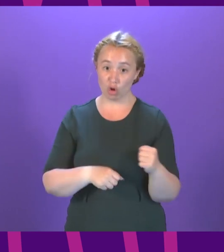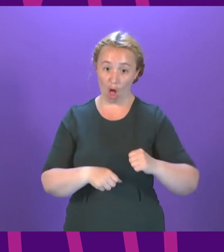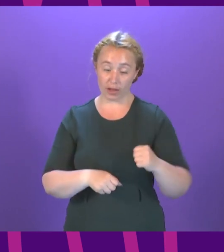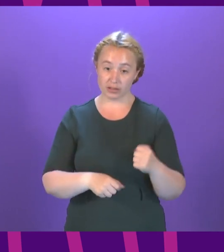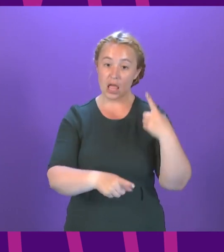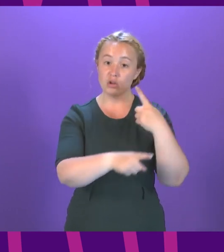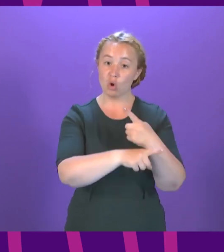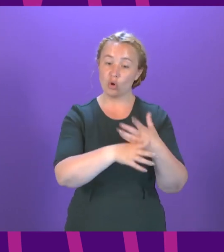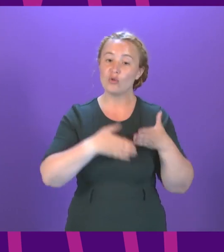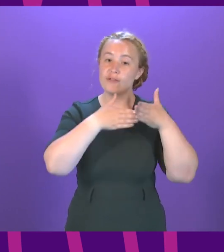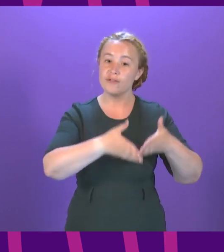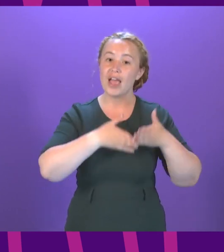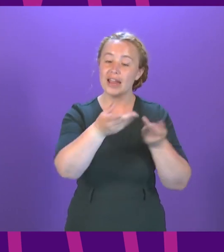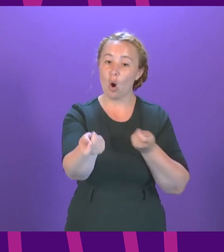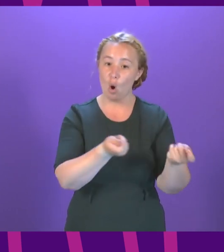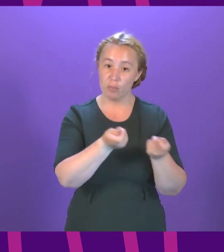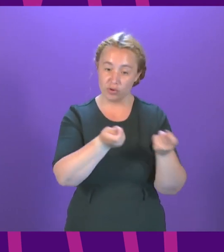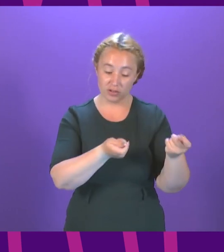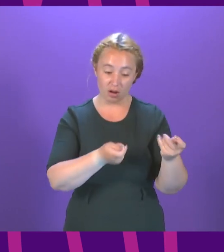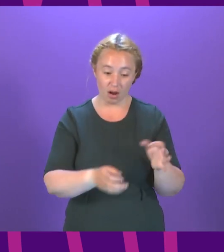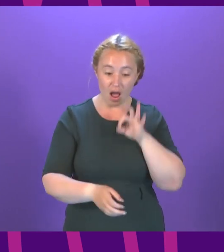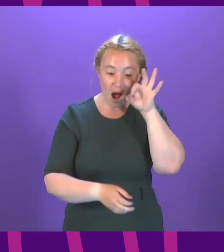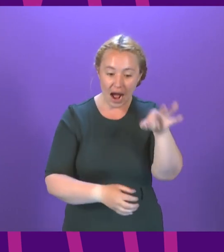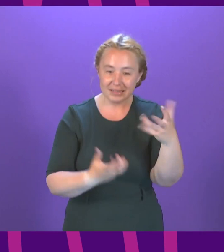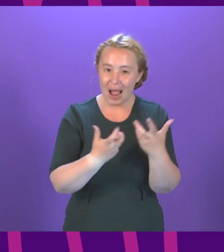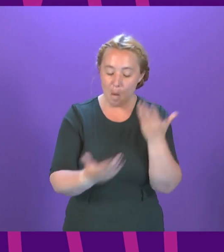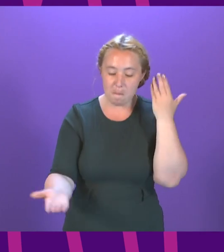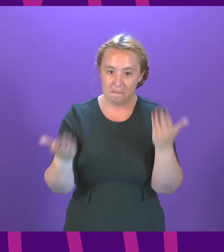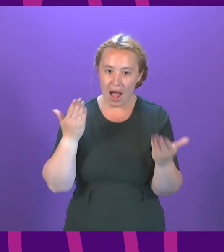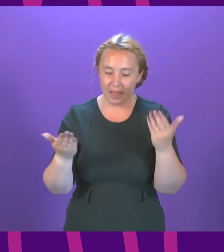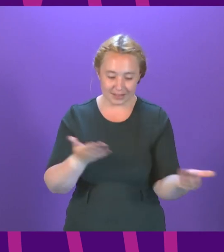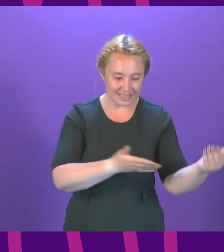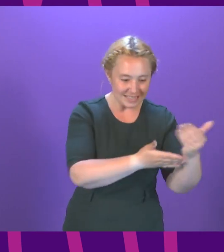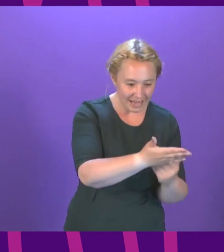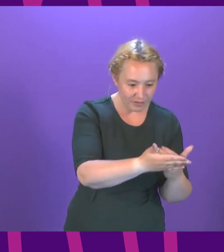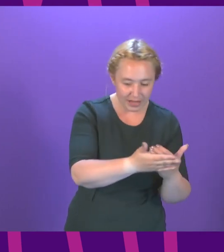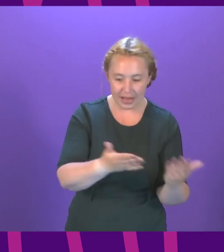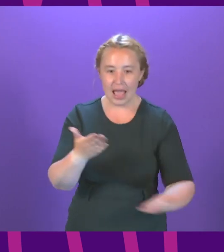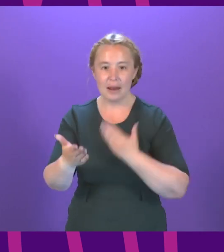about how we can get a better balance between safety measures and maximising capacity. That